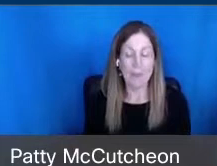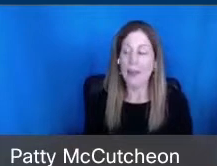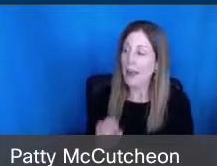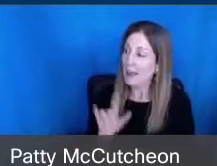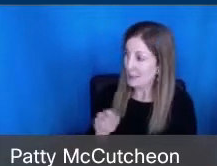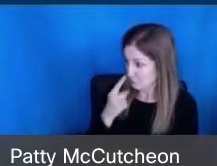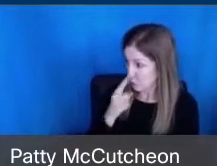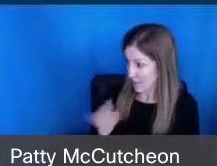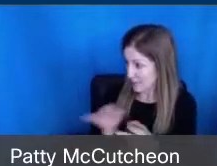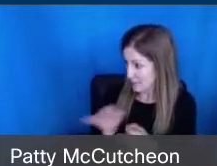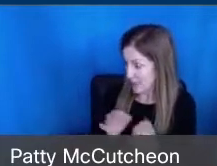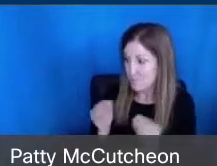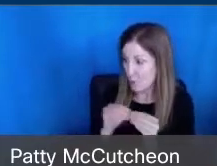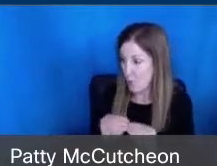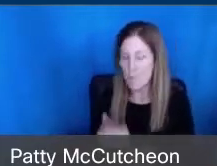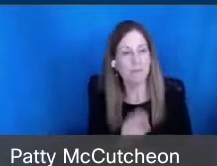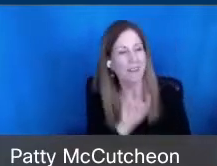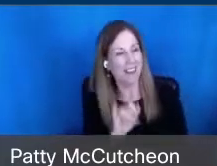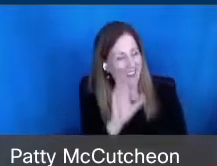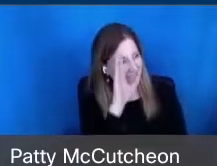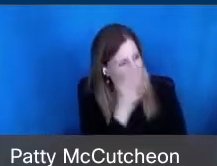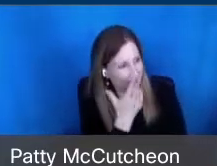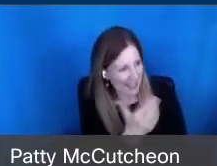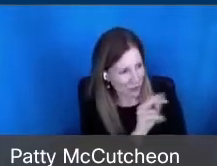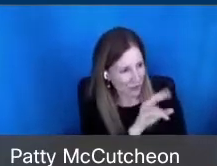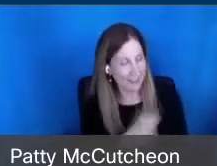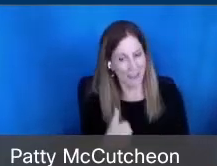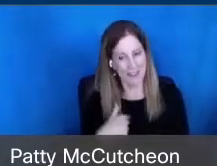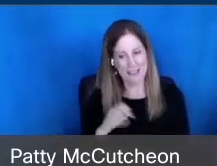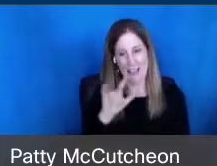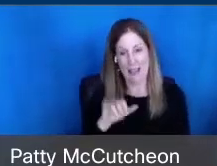[Elly] Thanks, Chris. This is Elly Pretzel, and the COVID-19 public dashboard